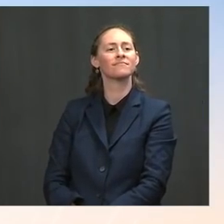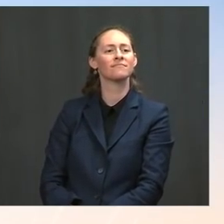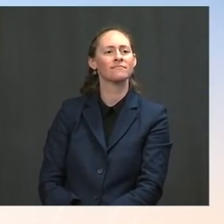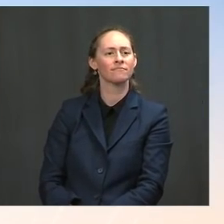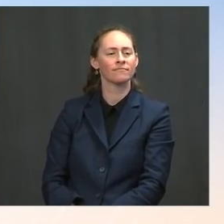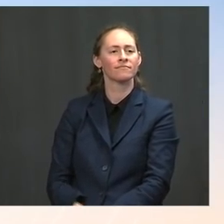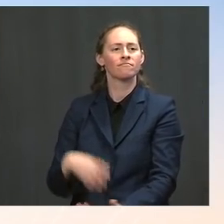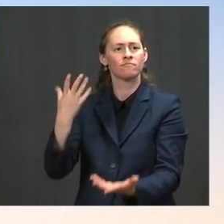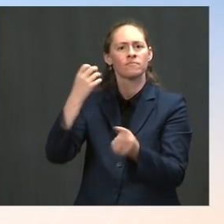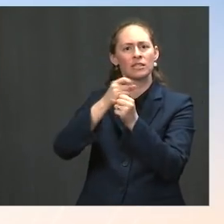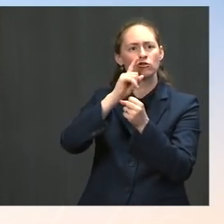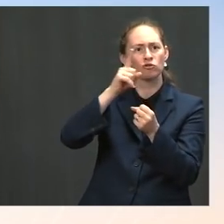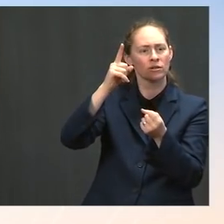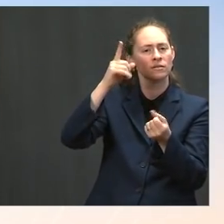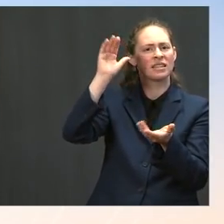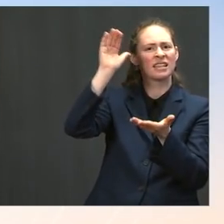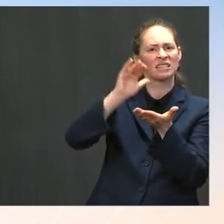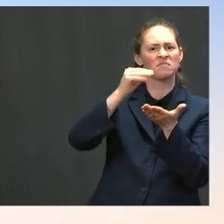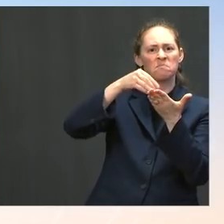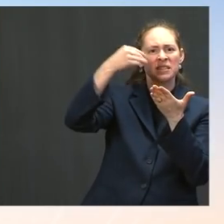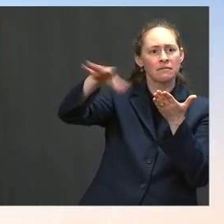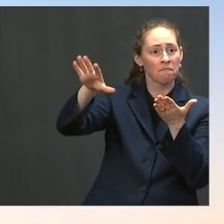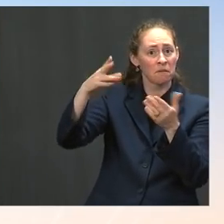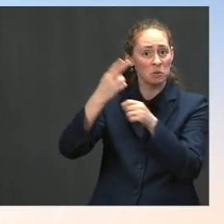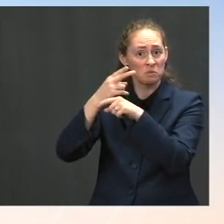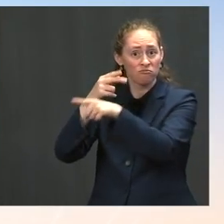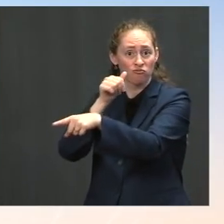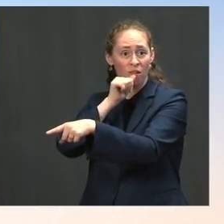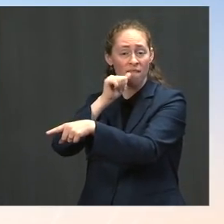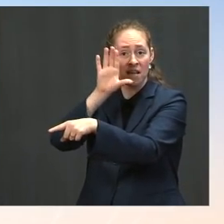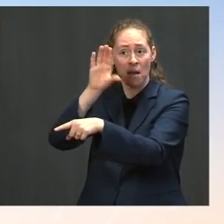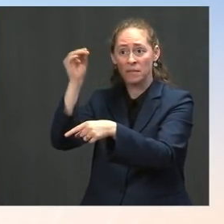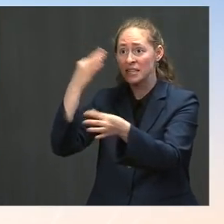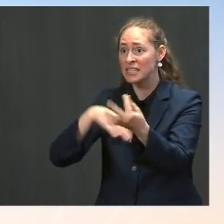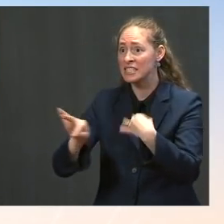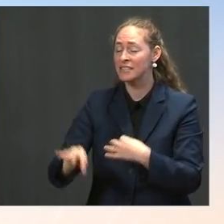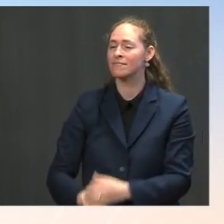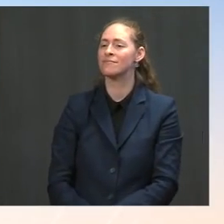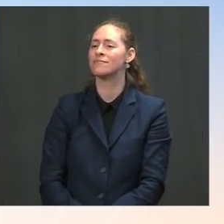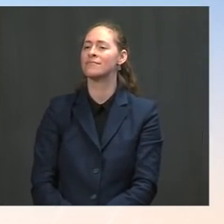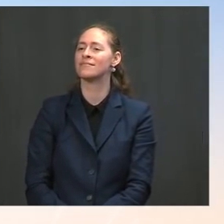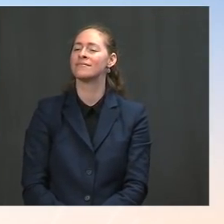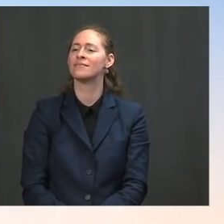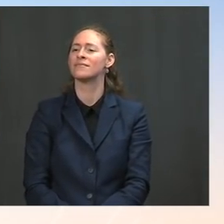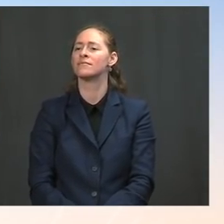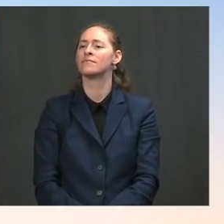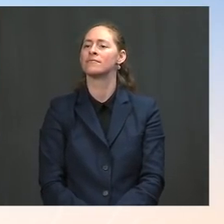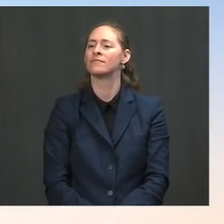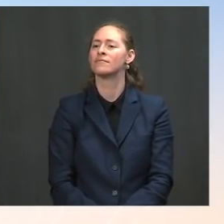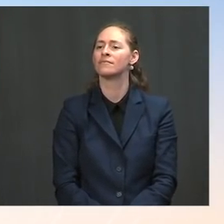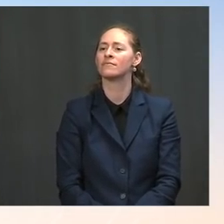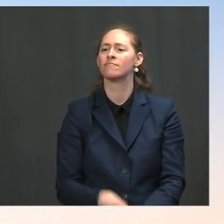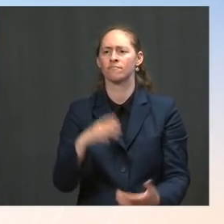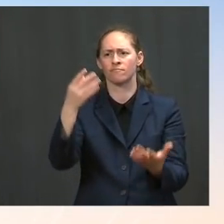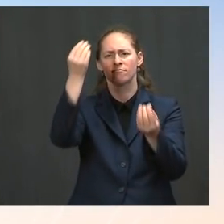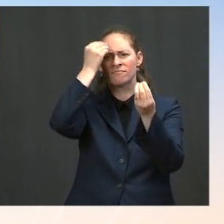Have there been any discussions on that? Ms. Psaki: Well, first, I would say if the United States is the first country to have private companies taking private passengers to space,